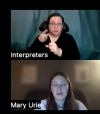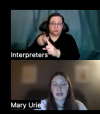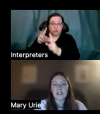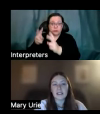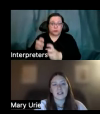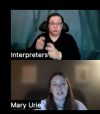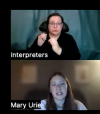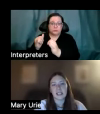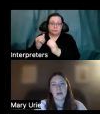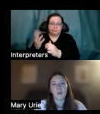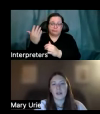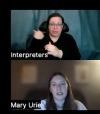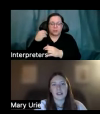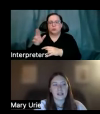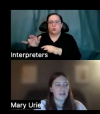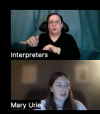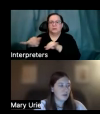the past? And just thinking about what things do they value?